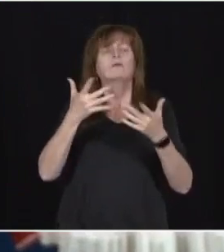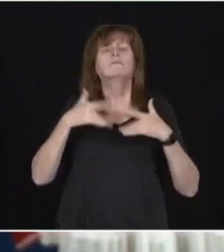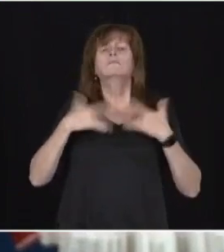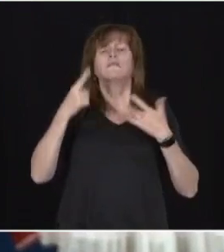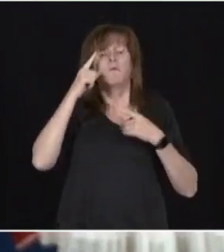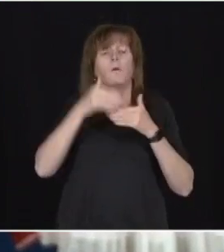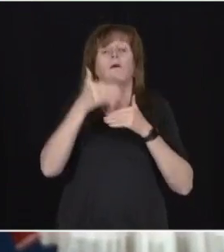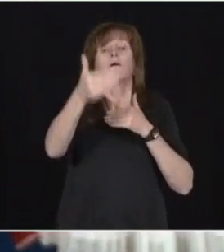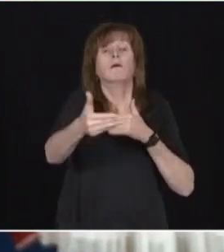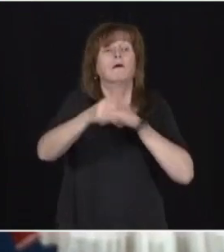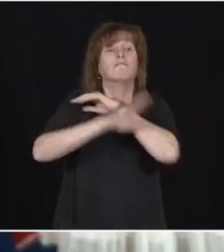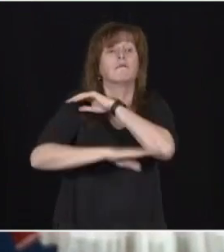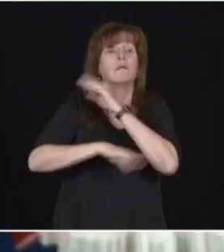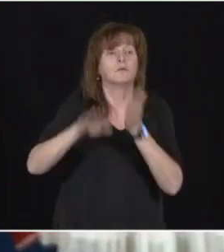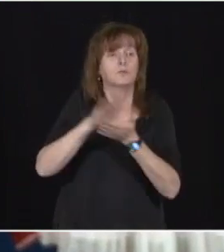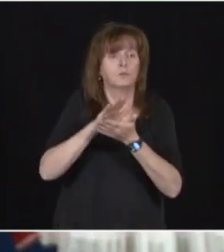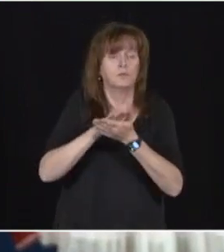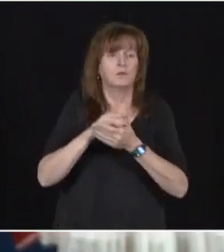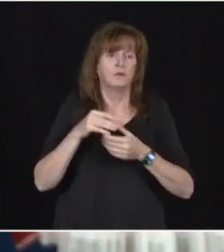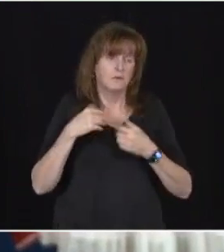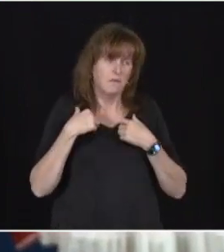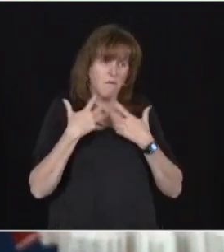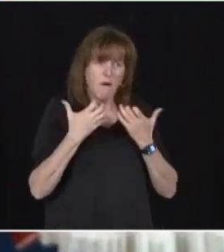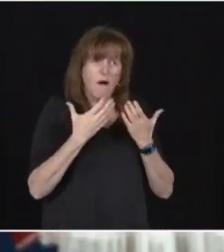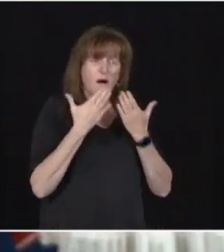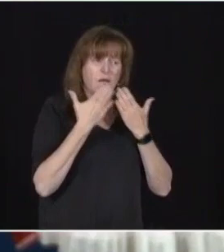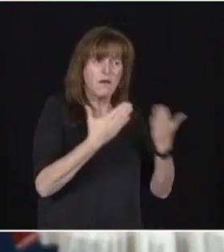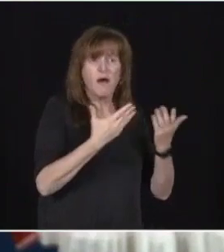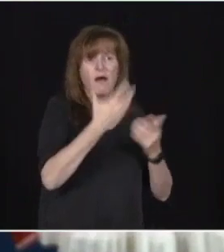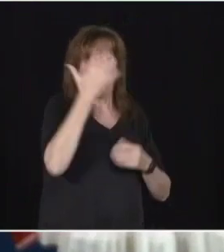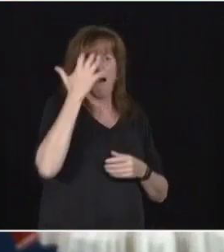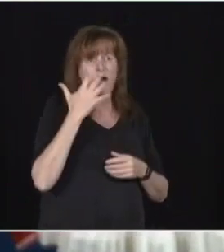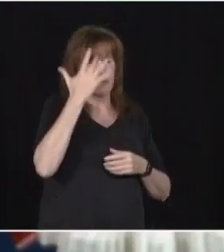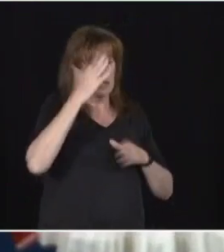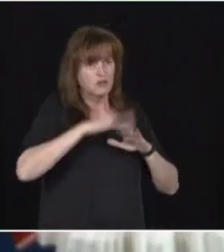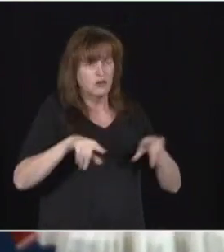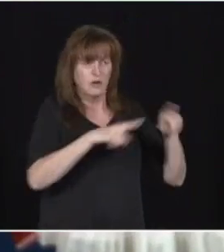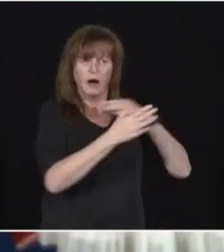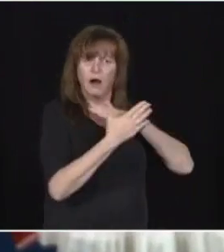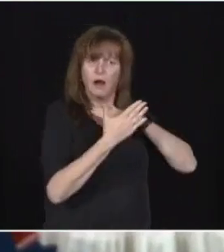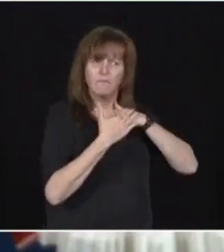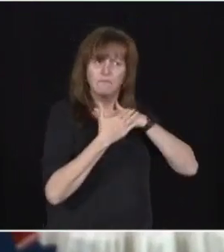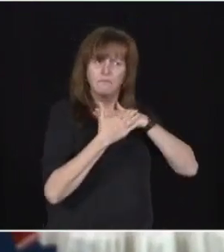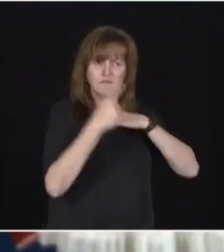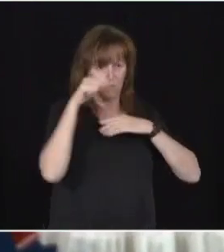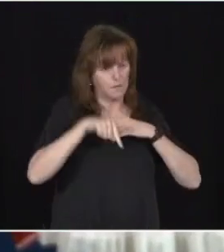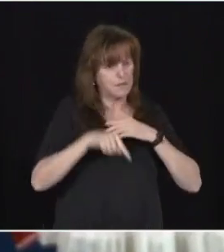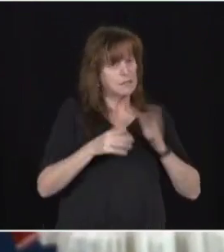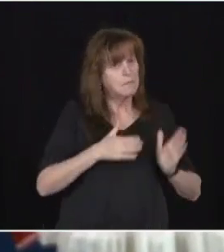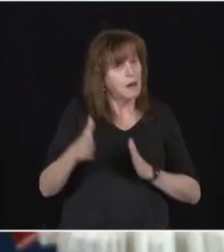school year following continued guidance by the chief officer of health and I want to take a moment to thank kids for also providing critical